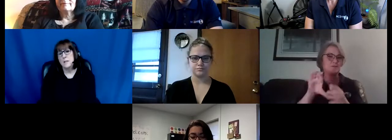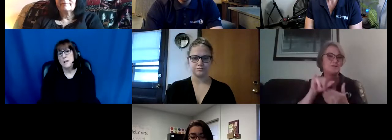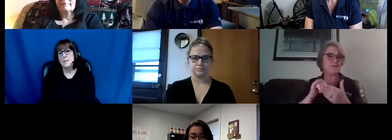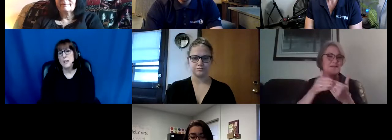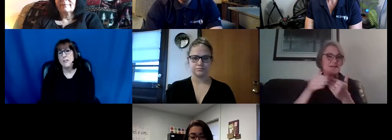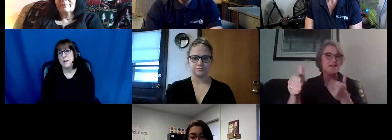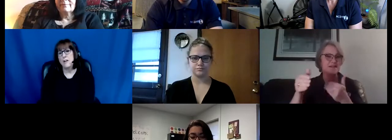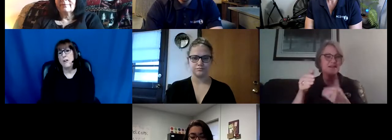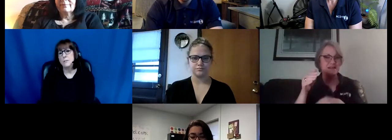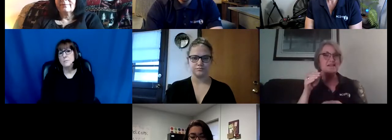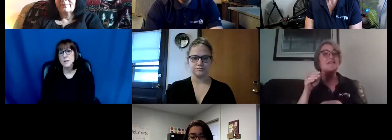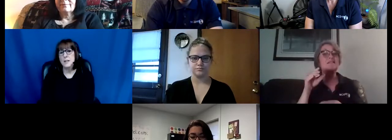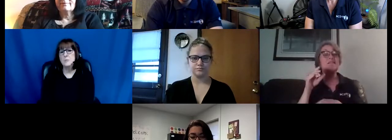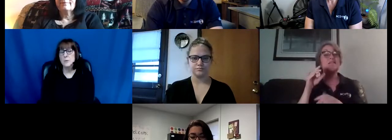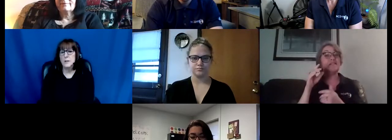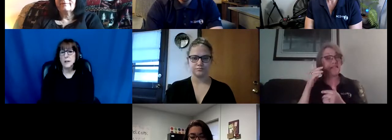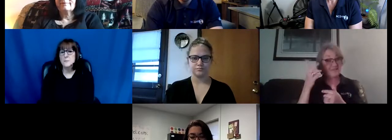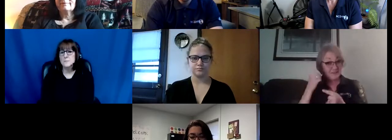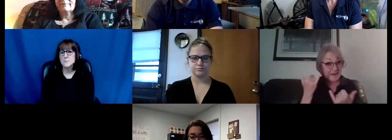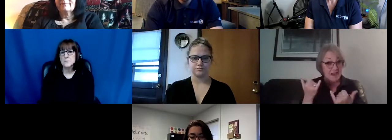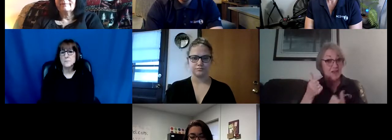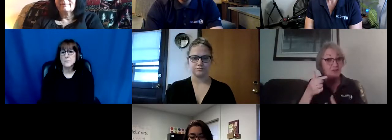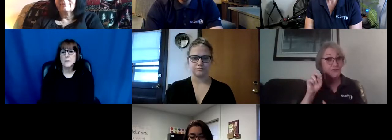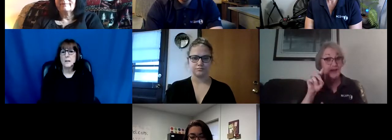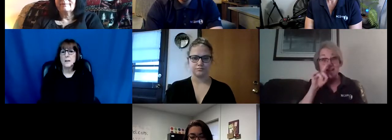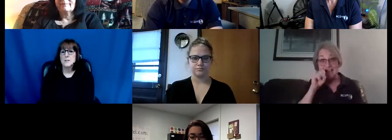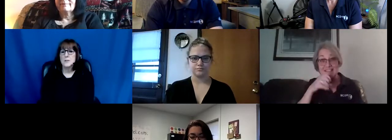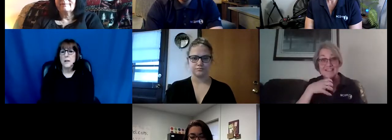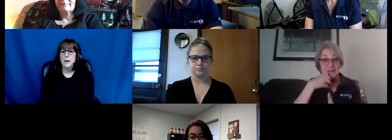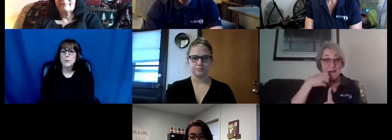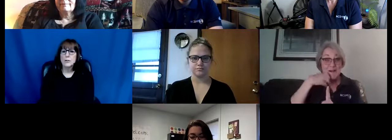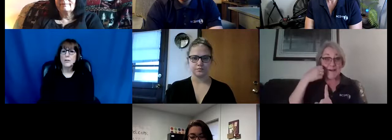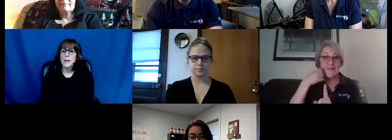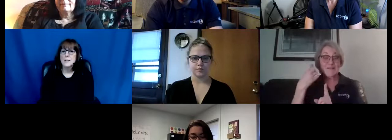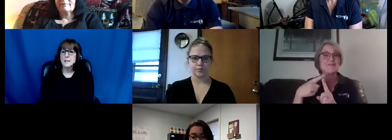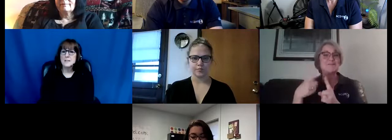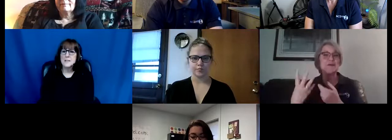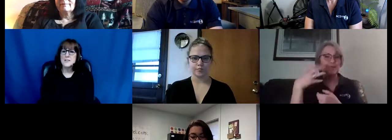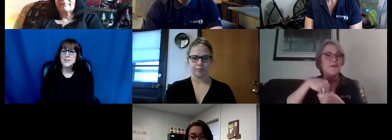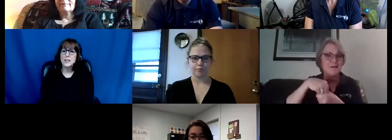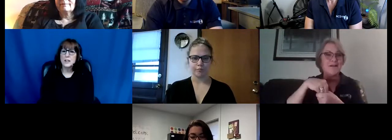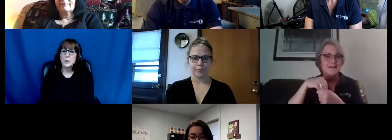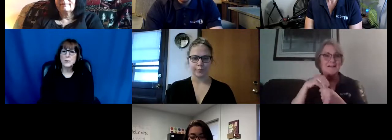to carry that on and keep doing that so now the grandkids as they're getting older